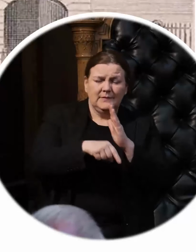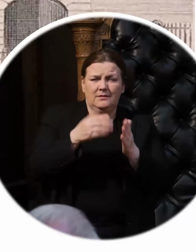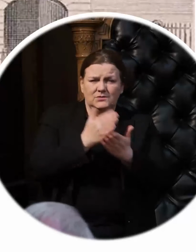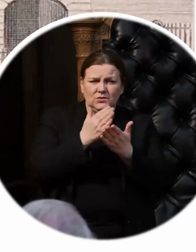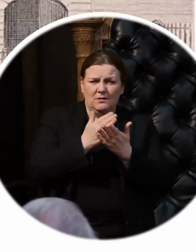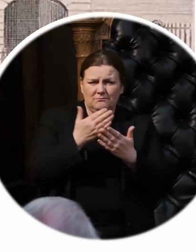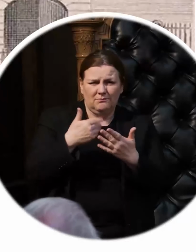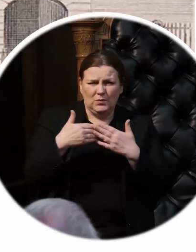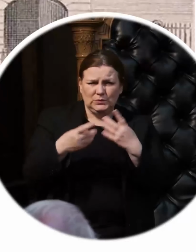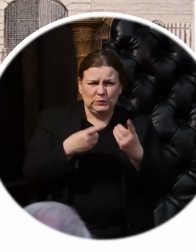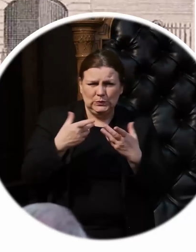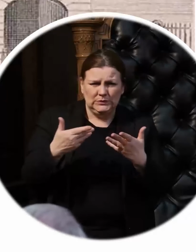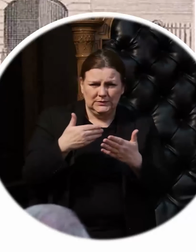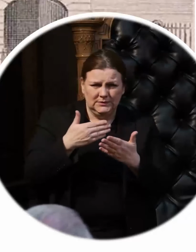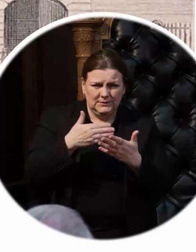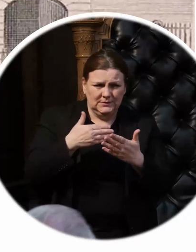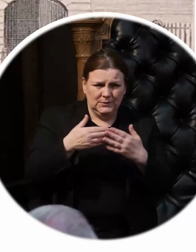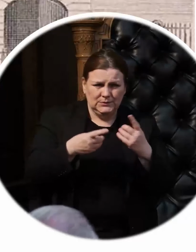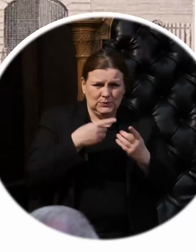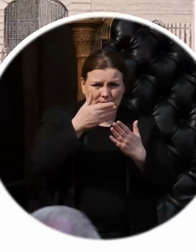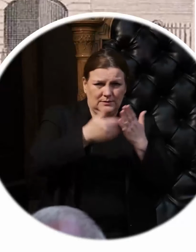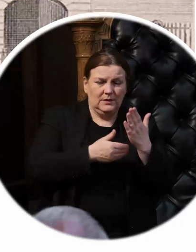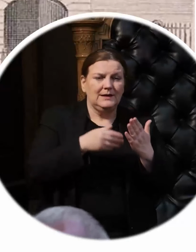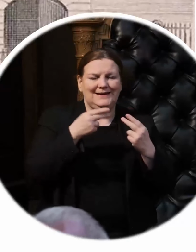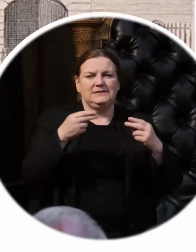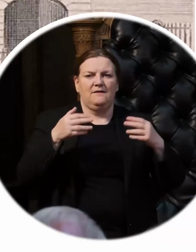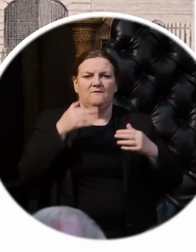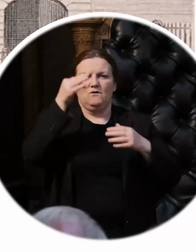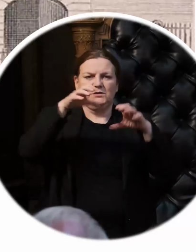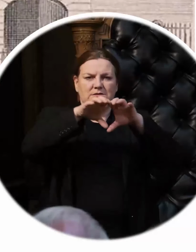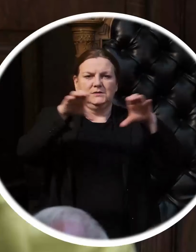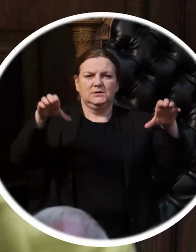and that is to provide a frontispiece to a functional building.